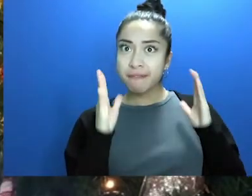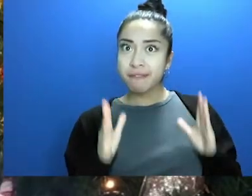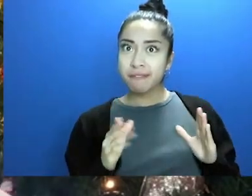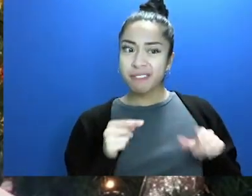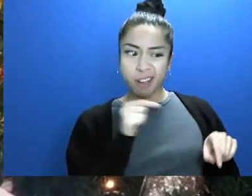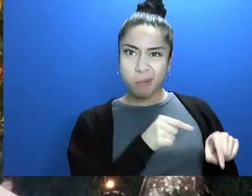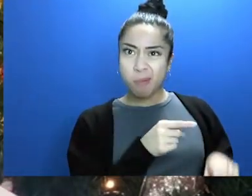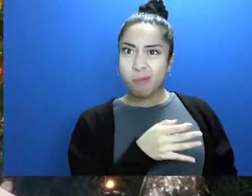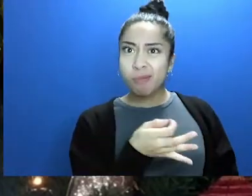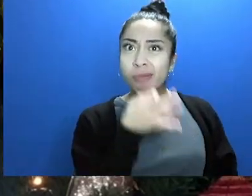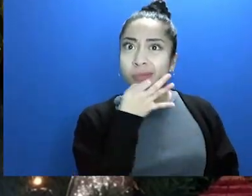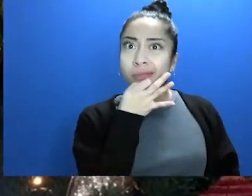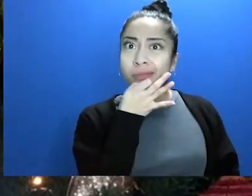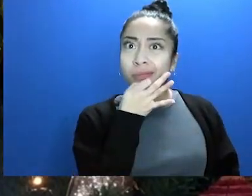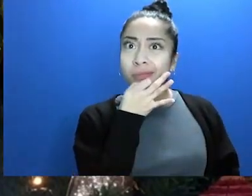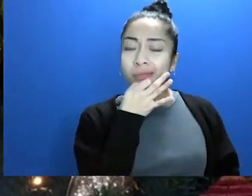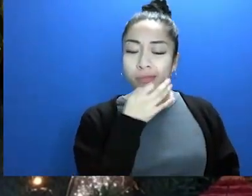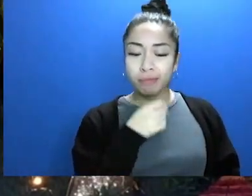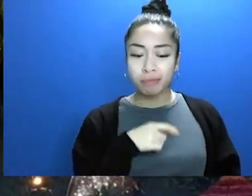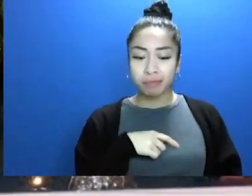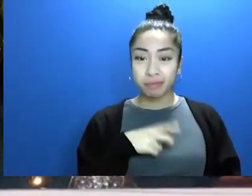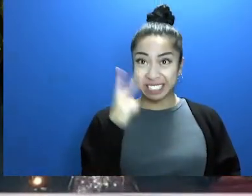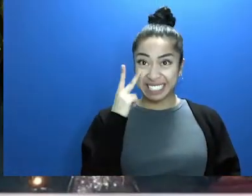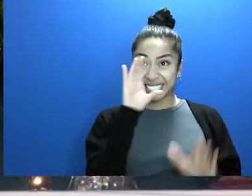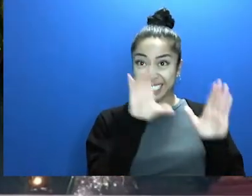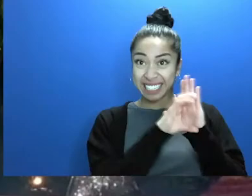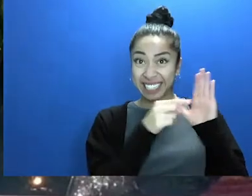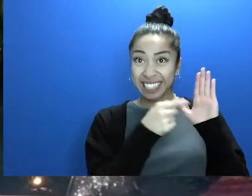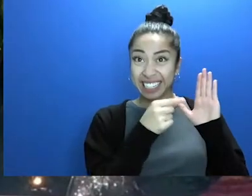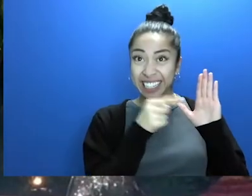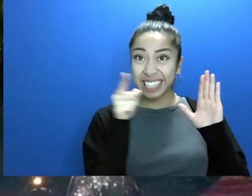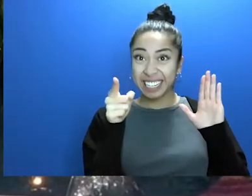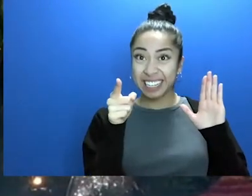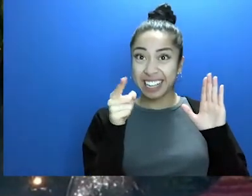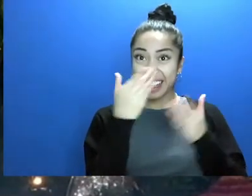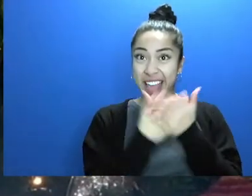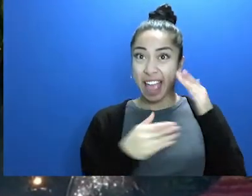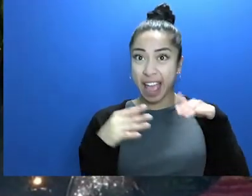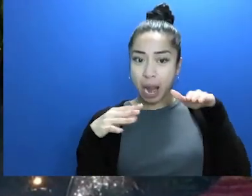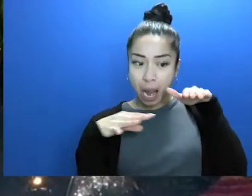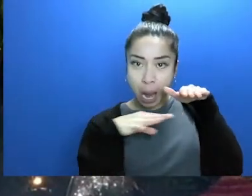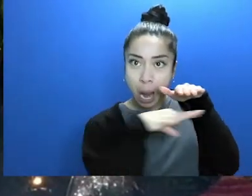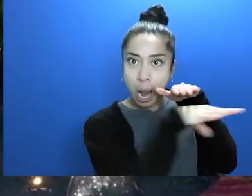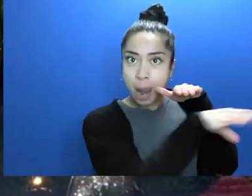a pro look at the paw coming out of the bag going for the ring